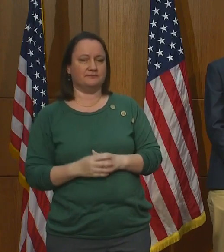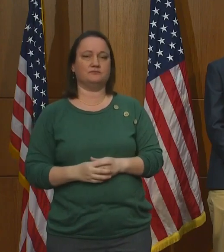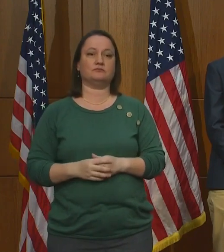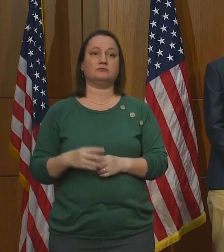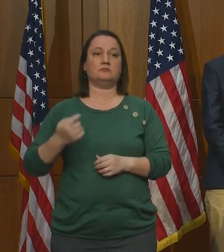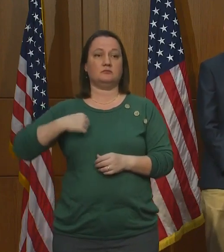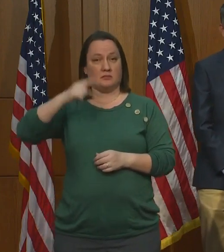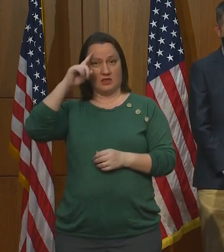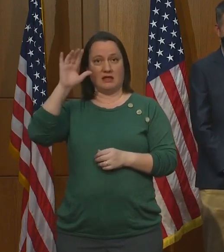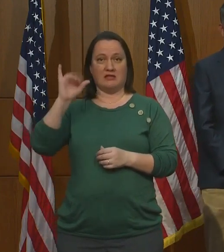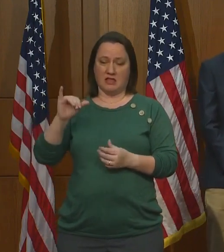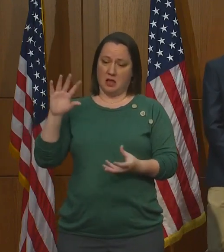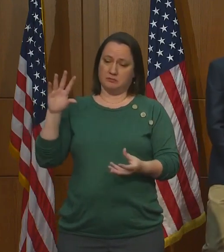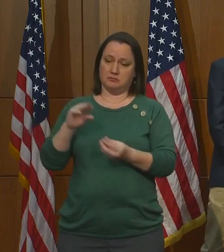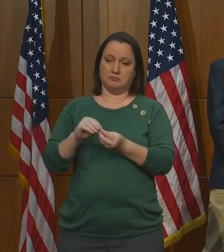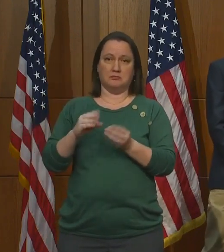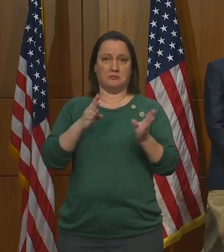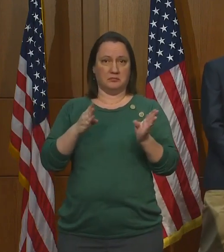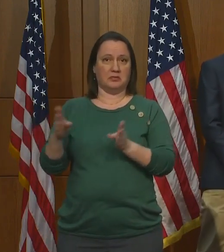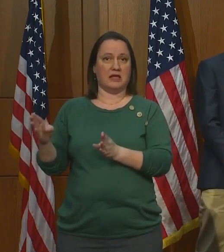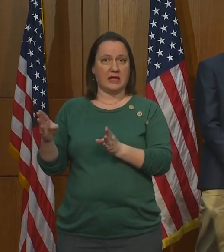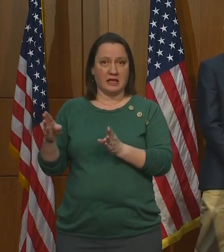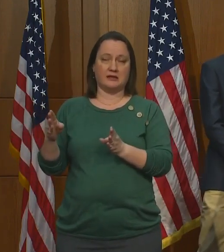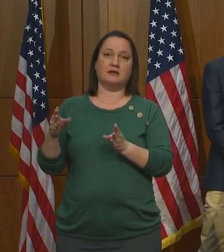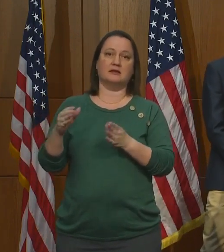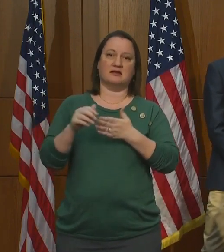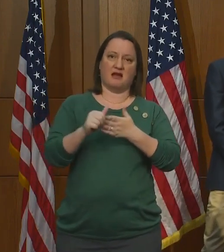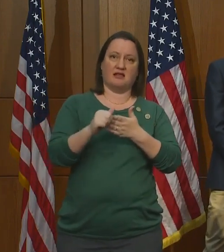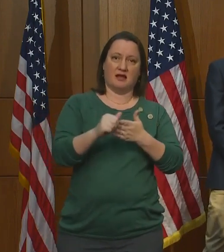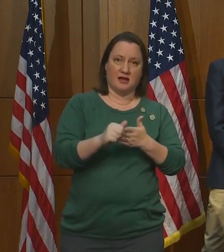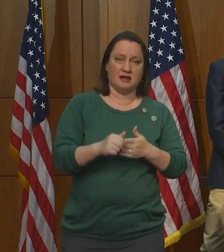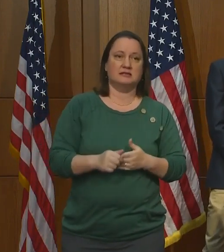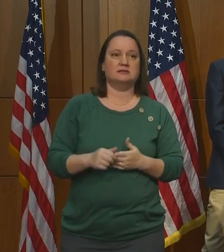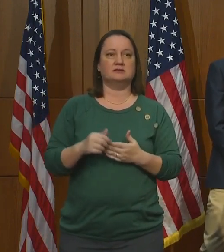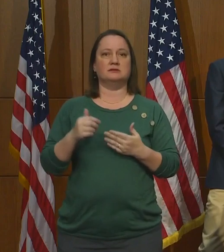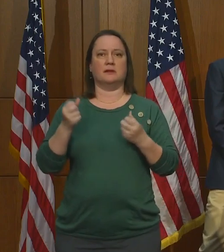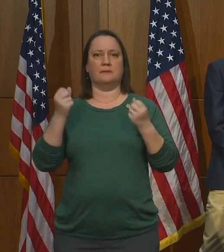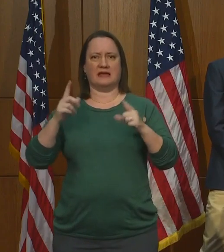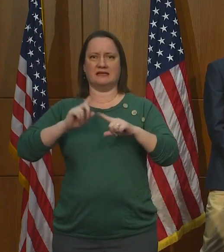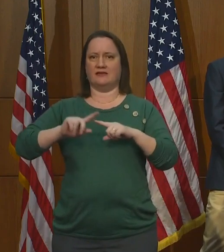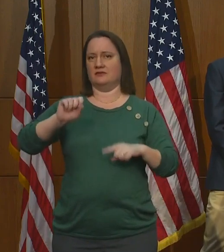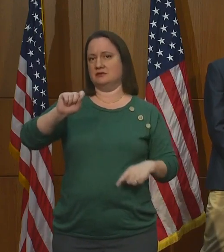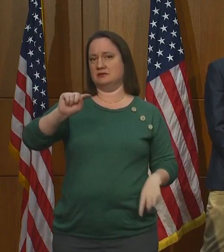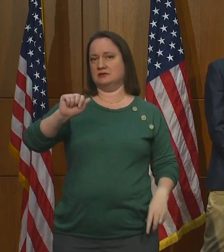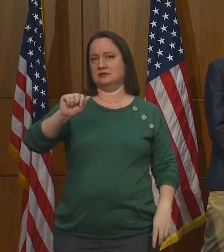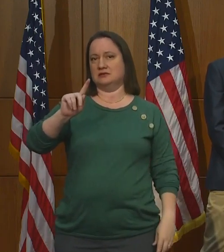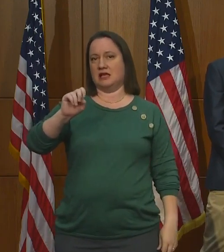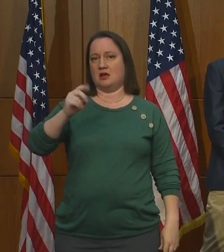PLAN FOR SCHOOL AFTER THESE. IT'S WITH. THE THIS DOCUMENT WITH THIS DR COMPREHENSIVE.